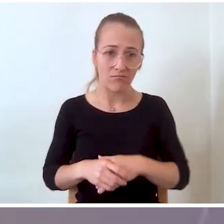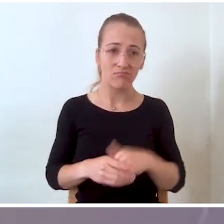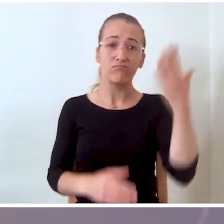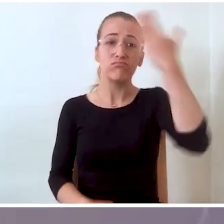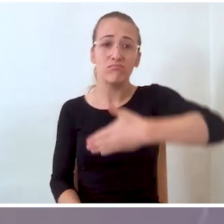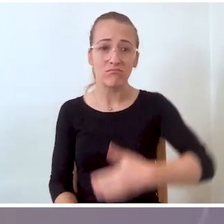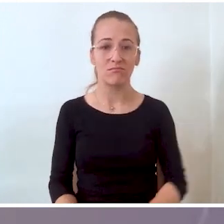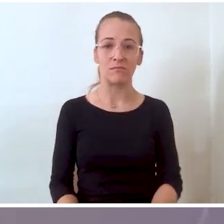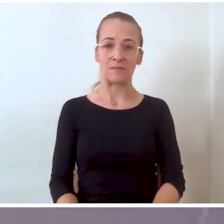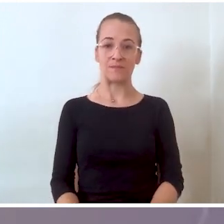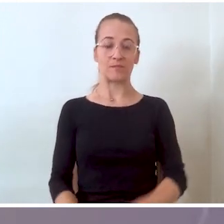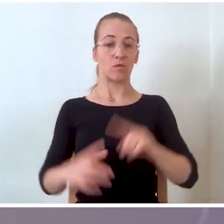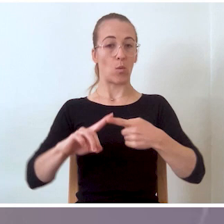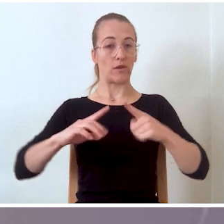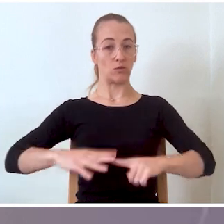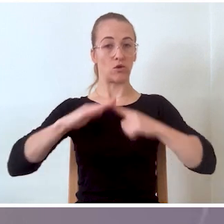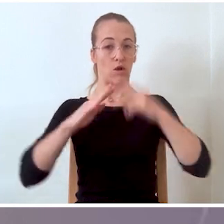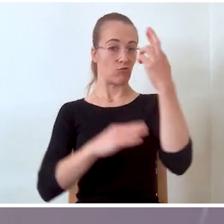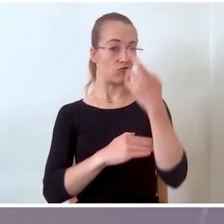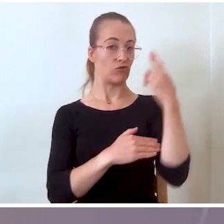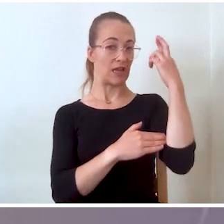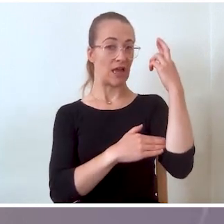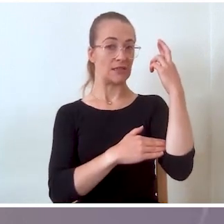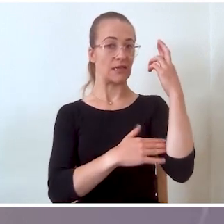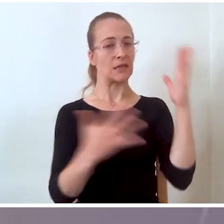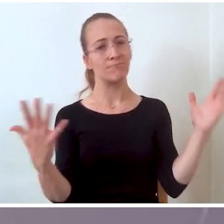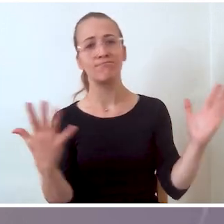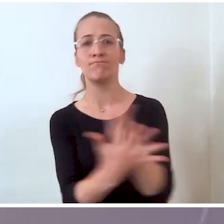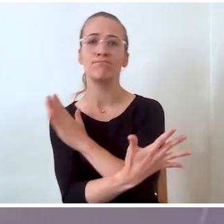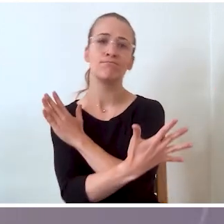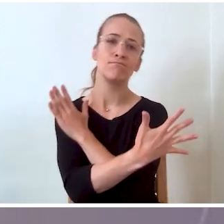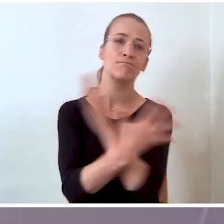And so when you start realizing the breadth of accommodation